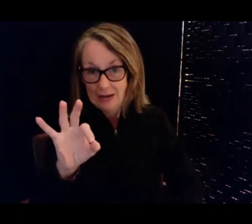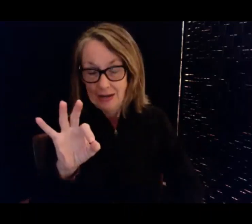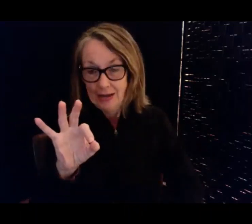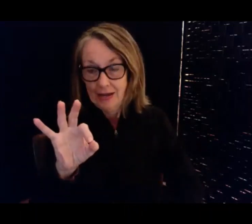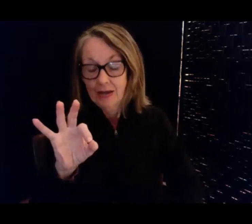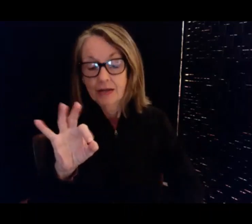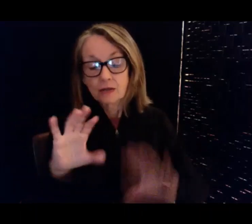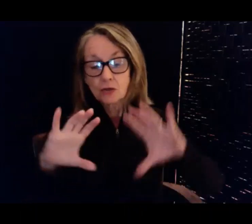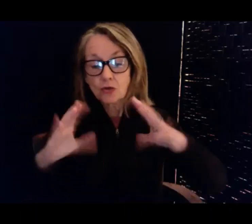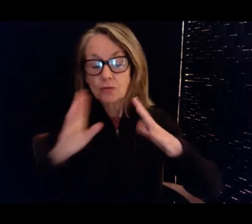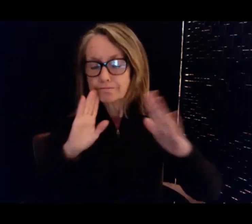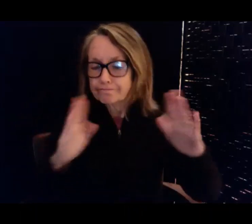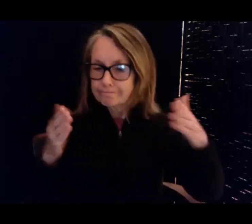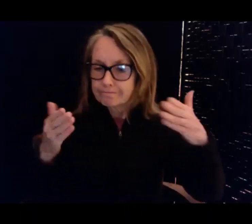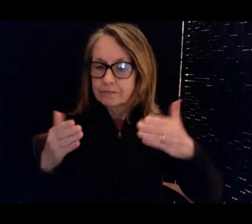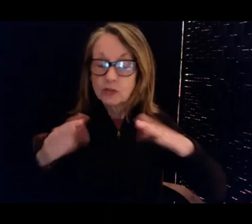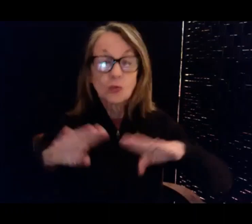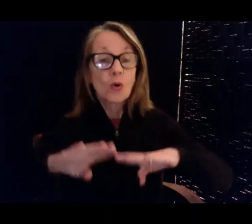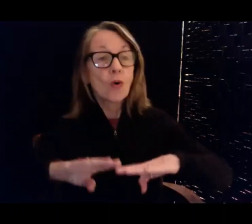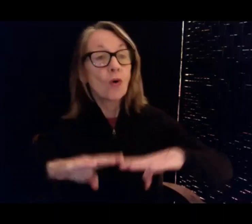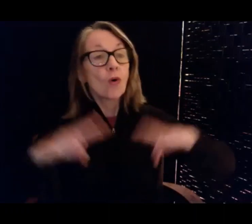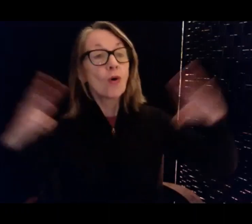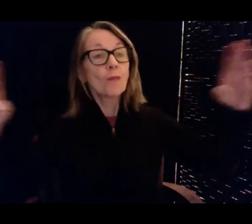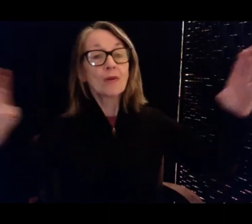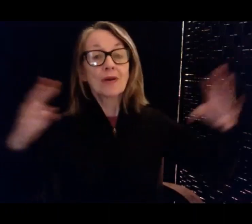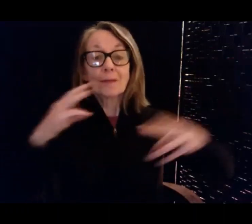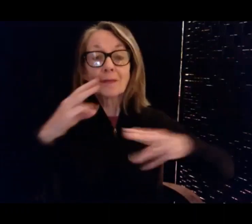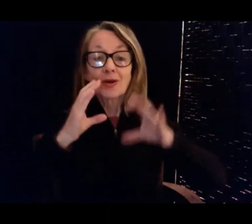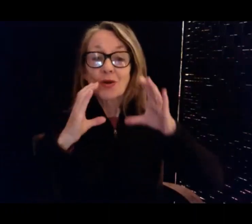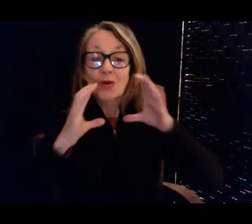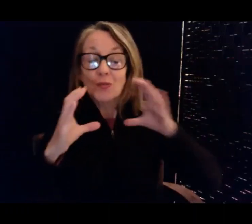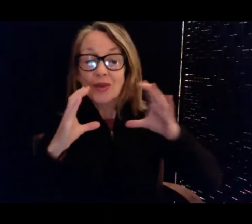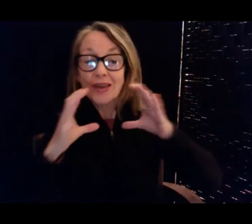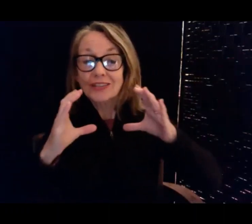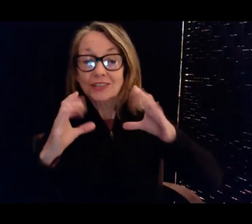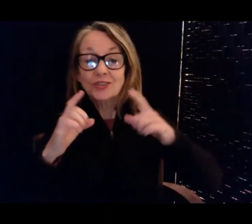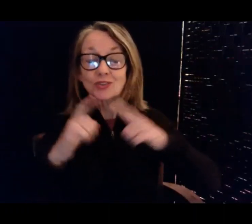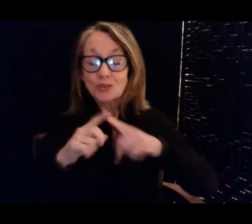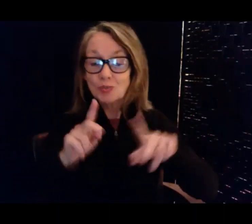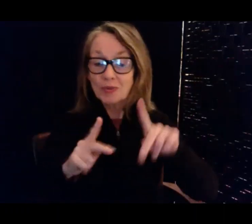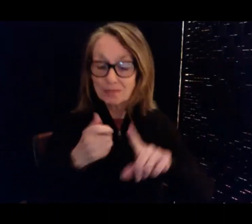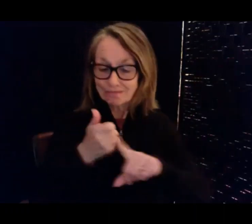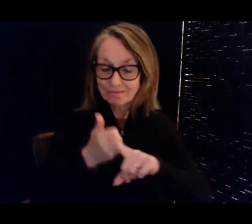opening up the world of communication to people with hearing loss information,